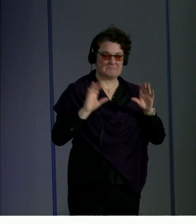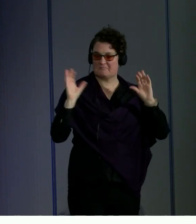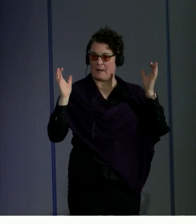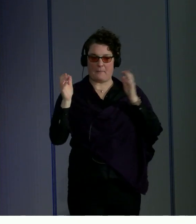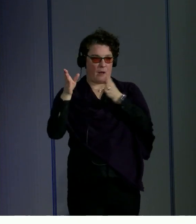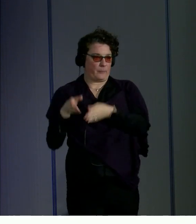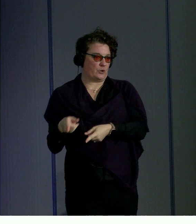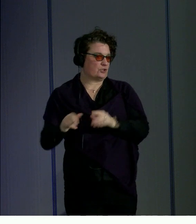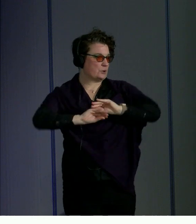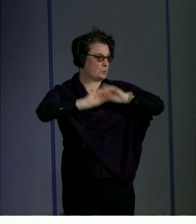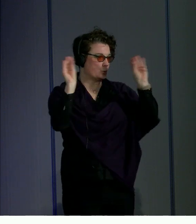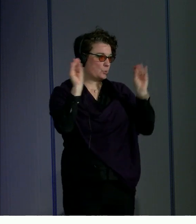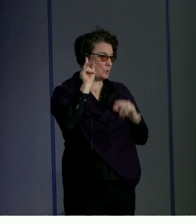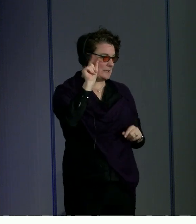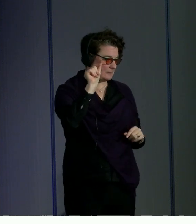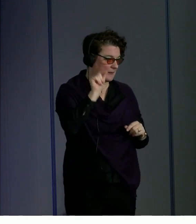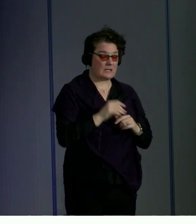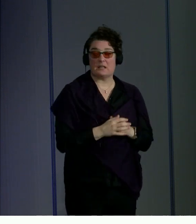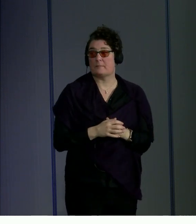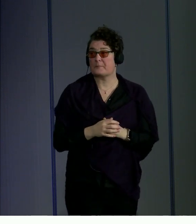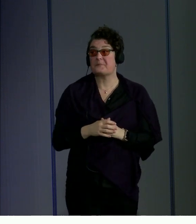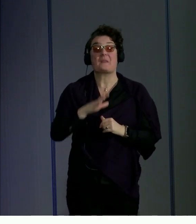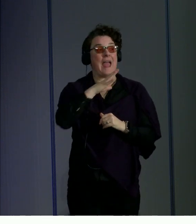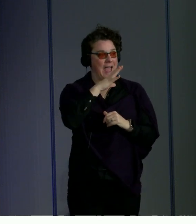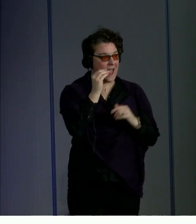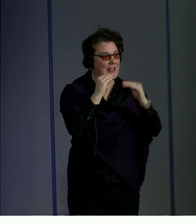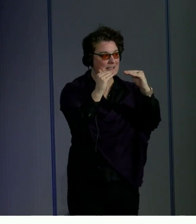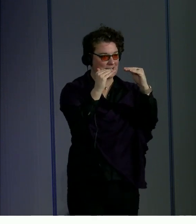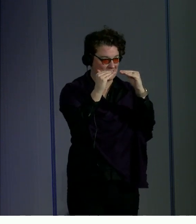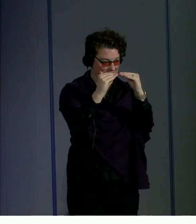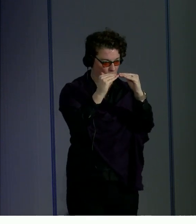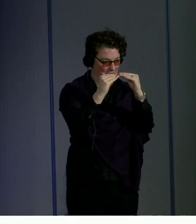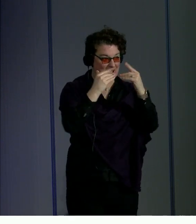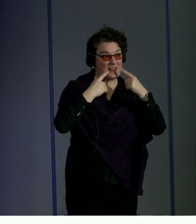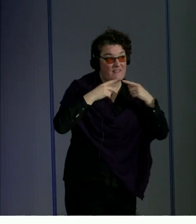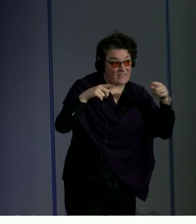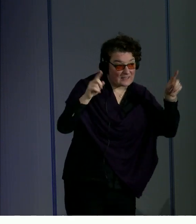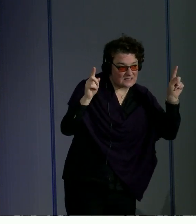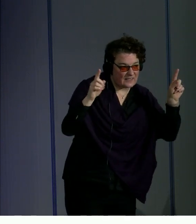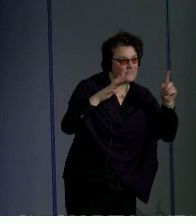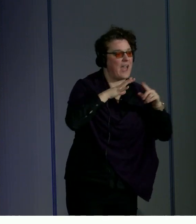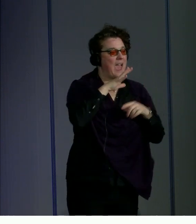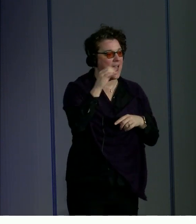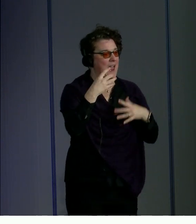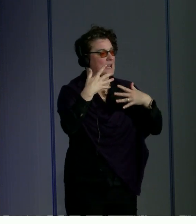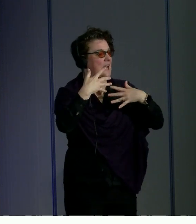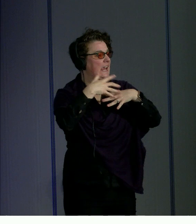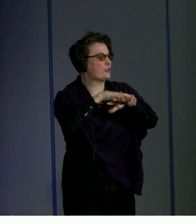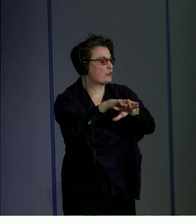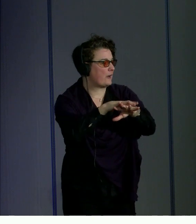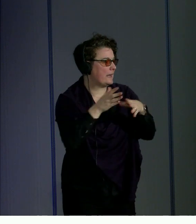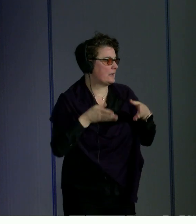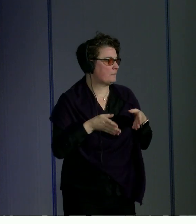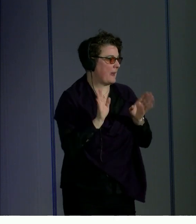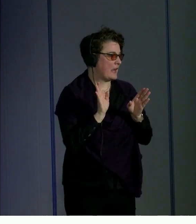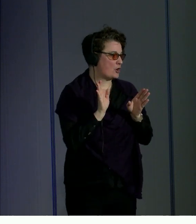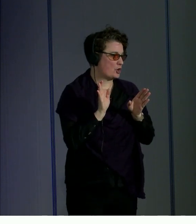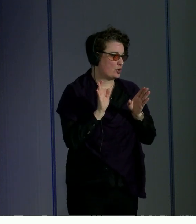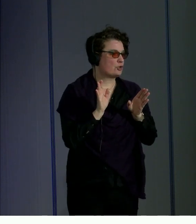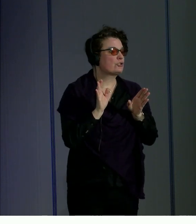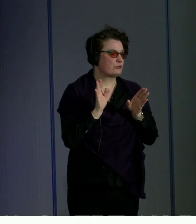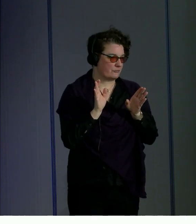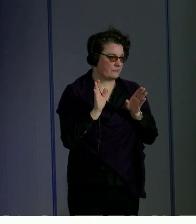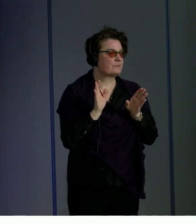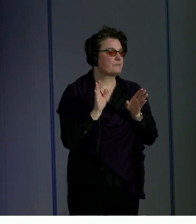And equally effective and integrated manner with substantially equivalent ease of use.